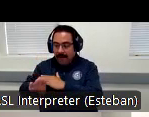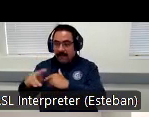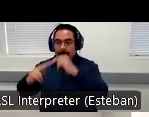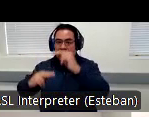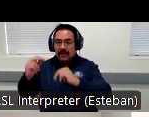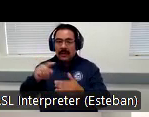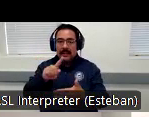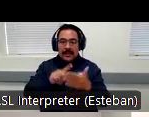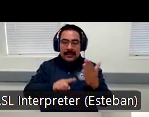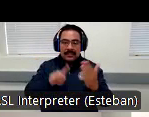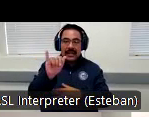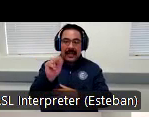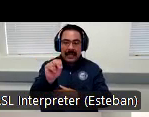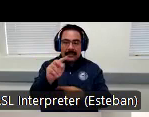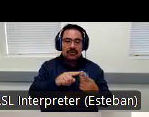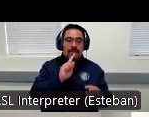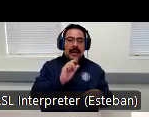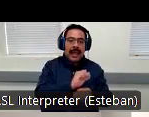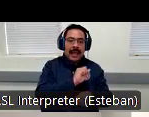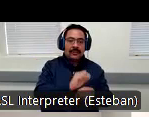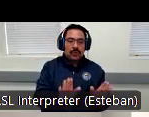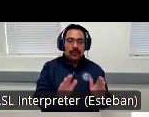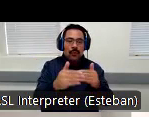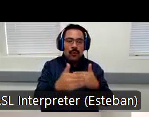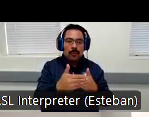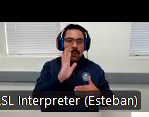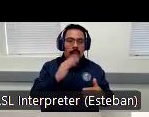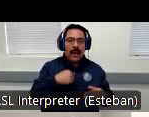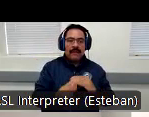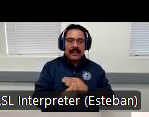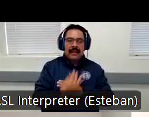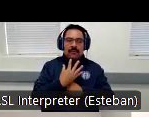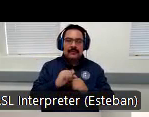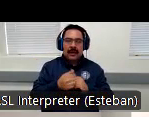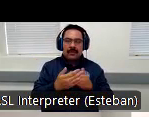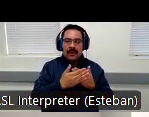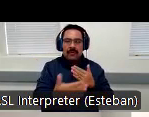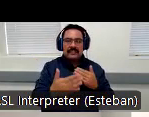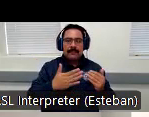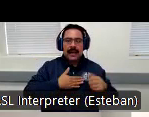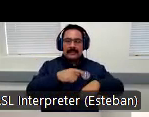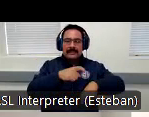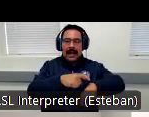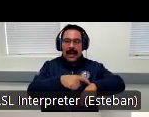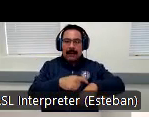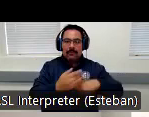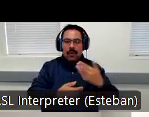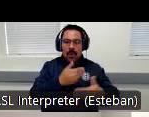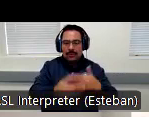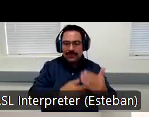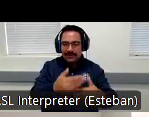check-in, to my actual room, will have an influence on how the rest of my time goes for